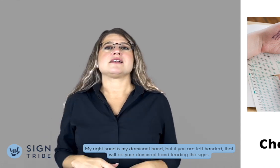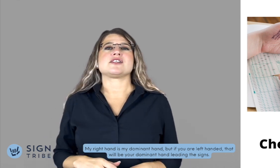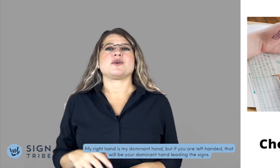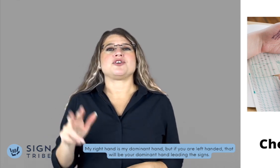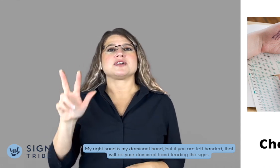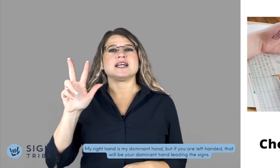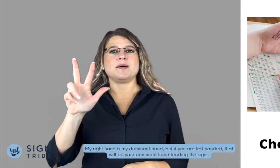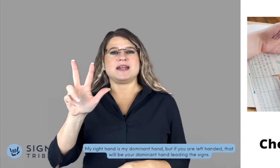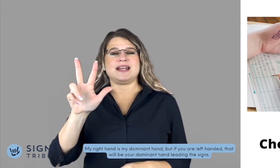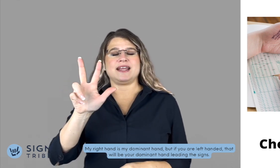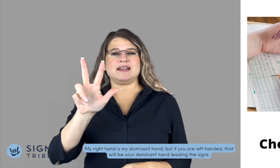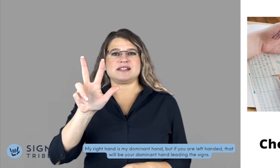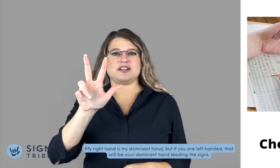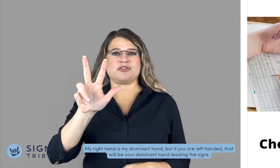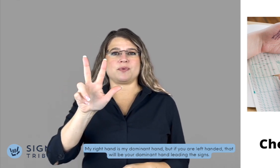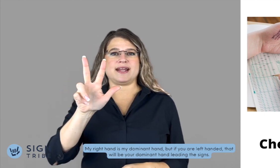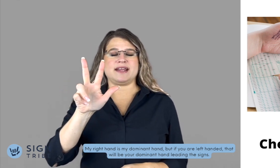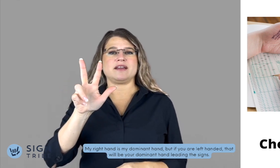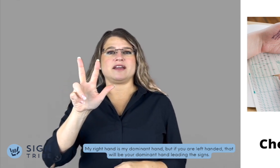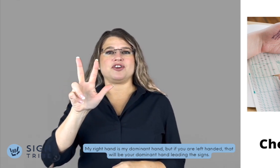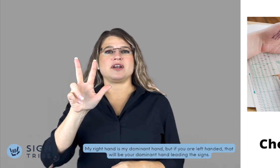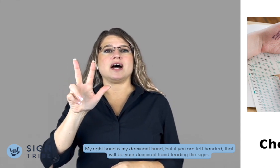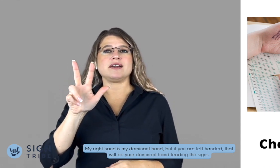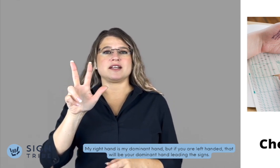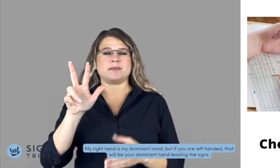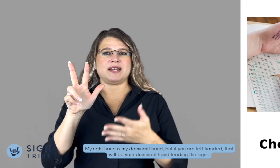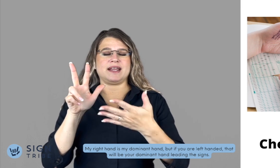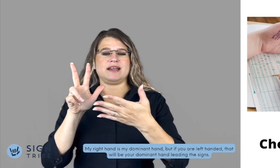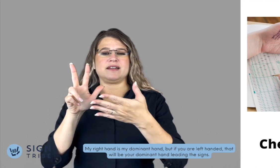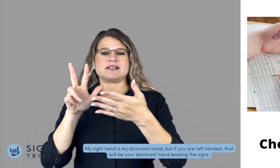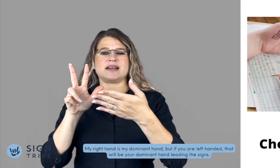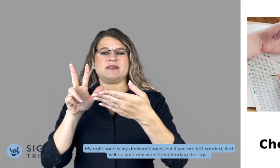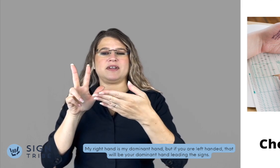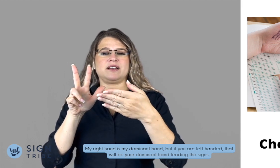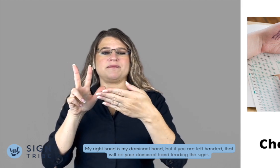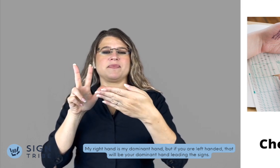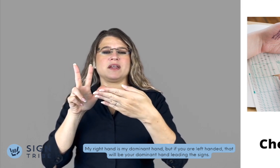So your dominant hand is in a three and your non dominant hand is kind of in a,